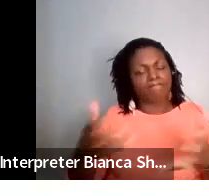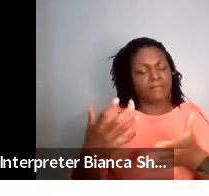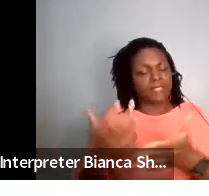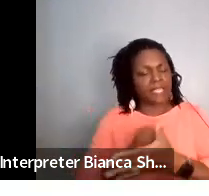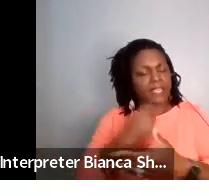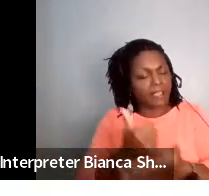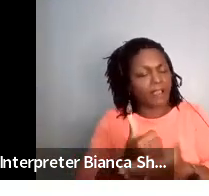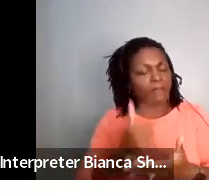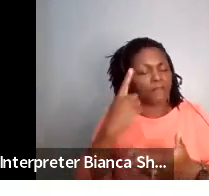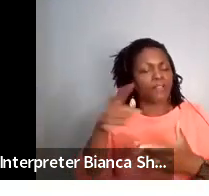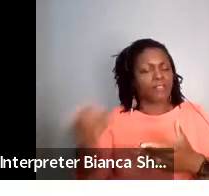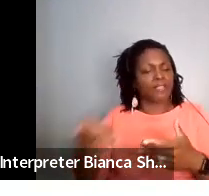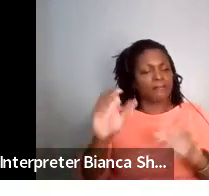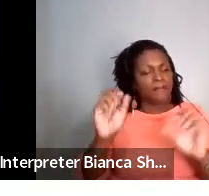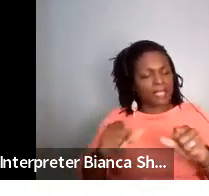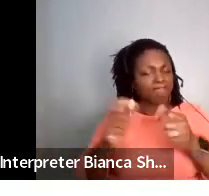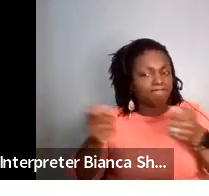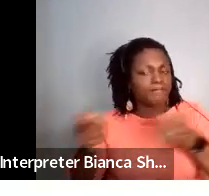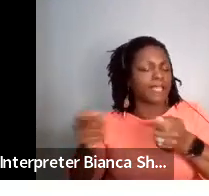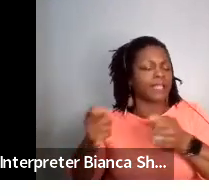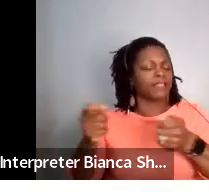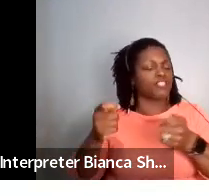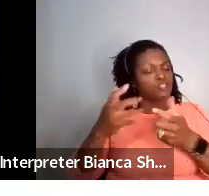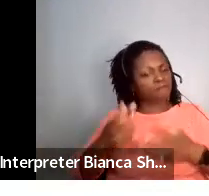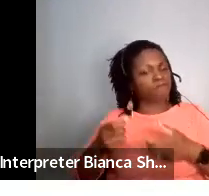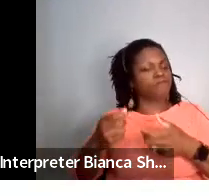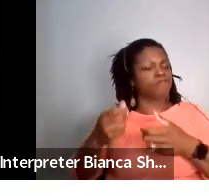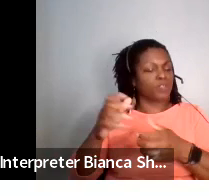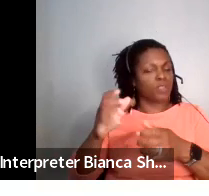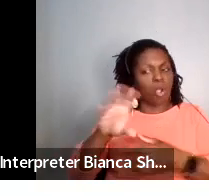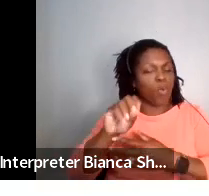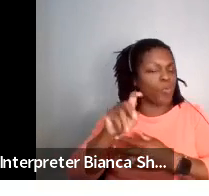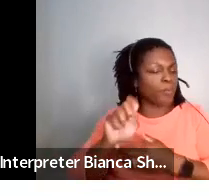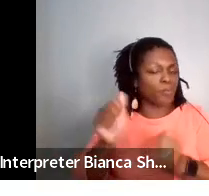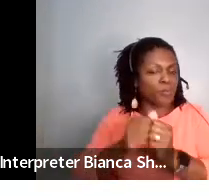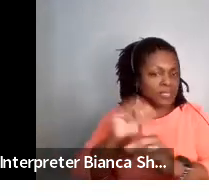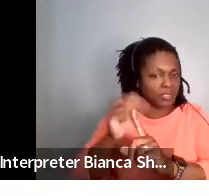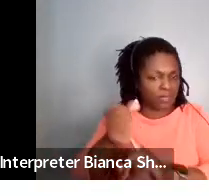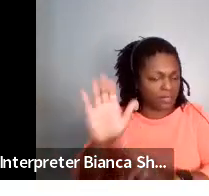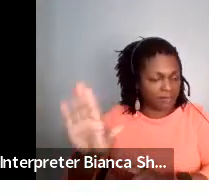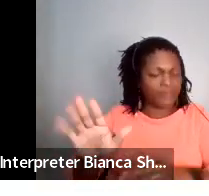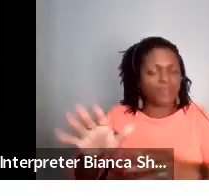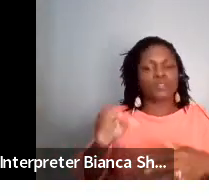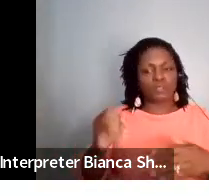Our contact. Medicaid managed care, organization, or any of these resources for information on how to access this.